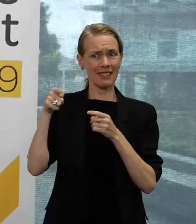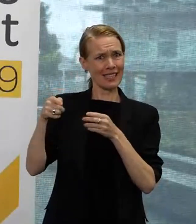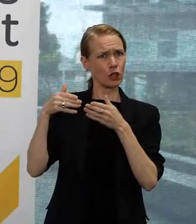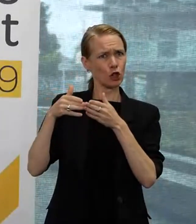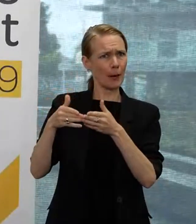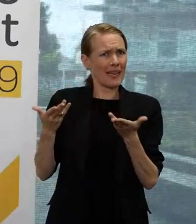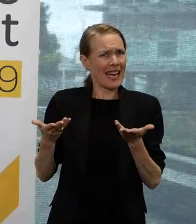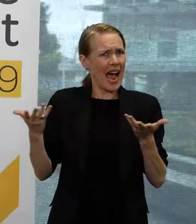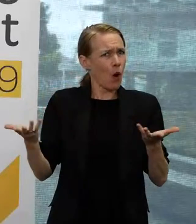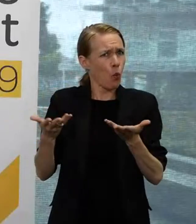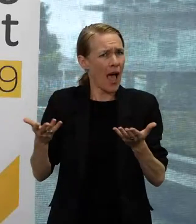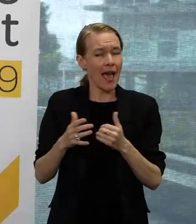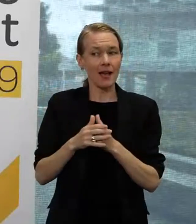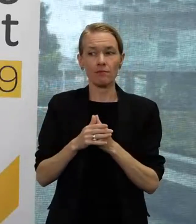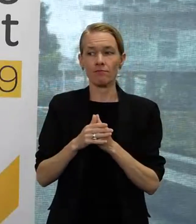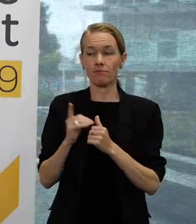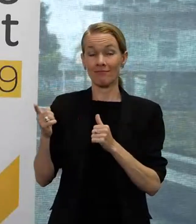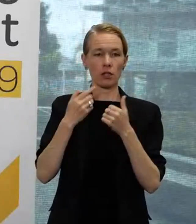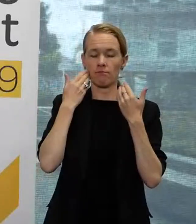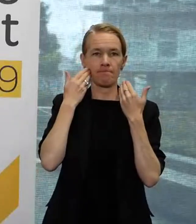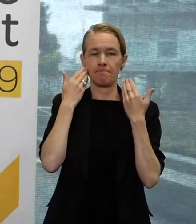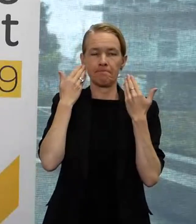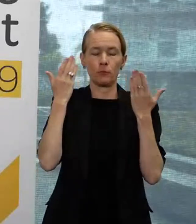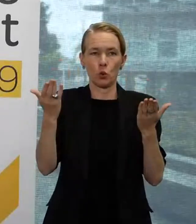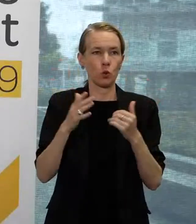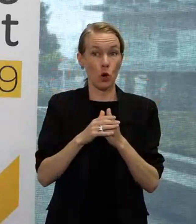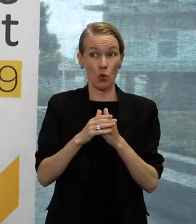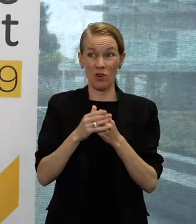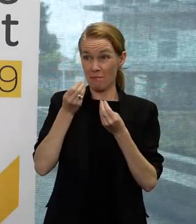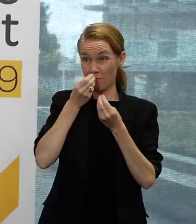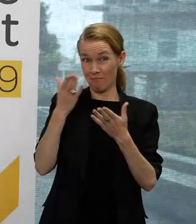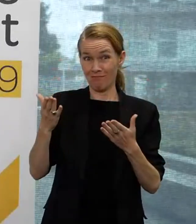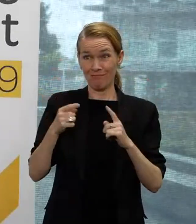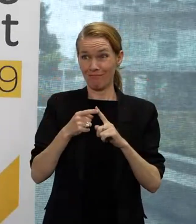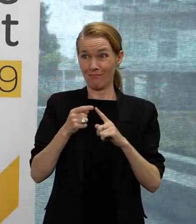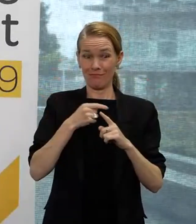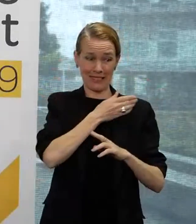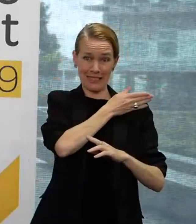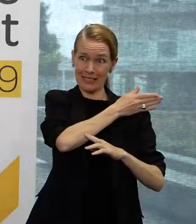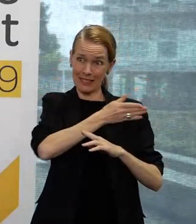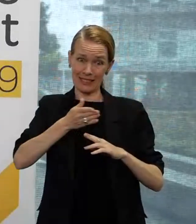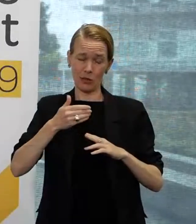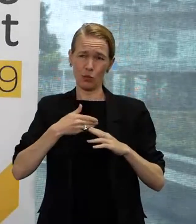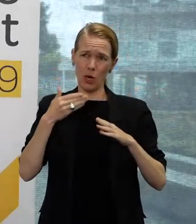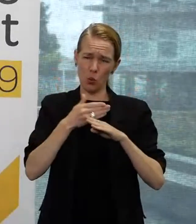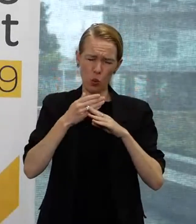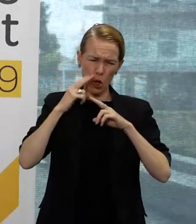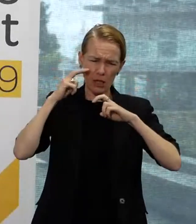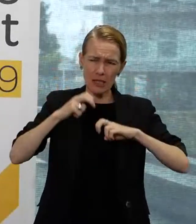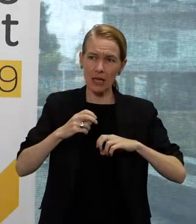I don't get that detail, but obviously, including since last night we've been working with our border colleagues, customs, and Maritime New Zealand